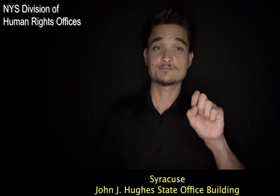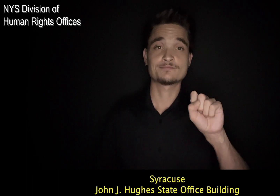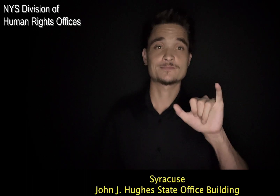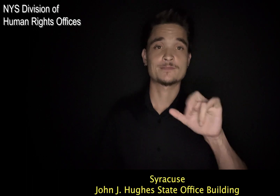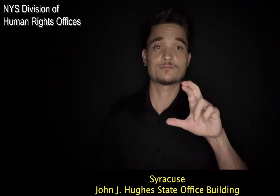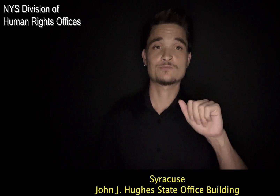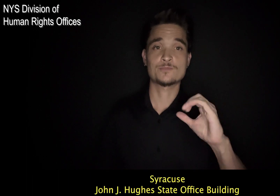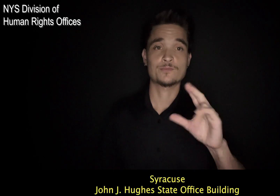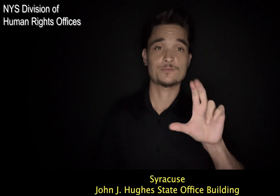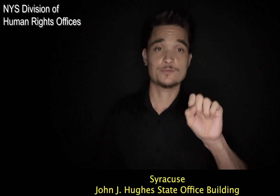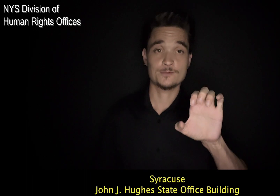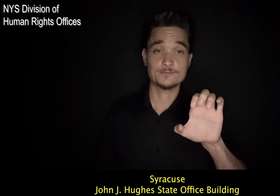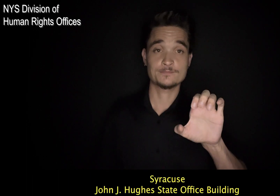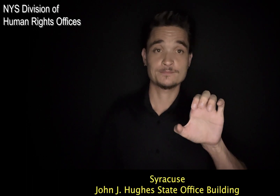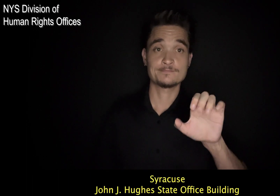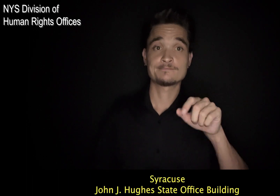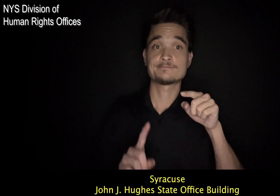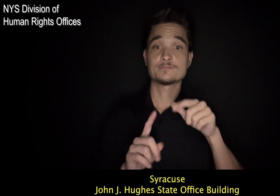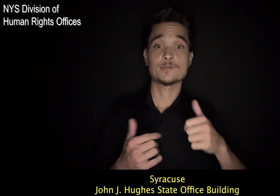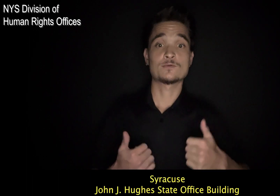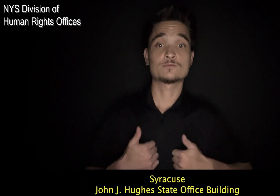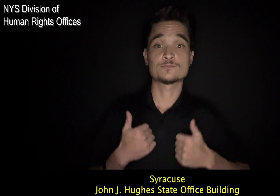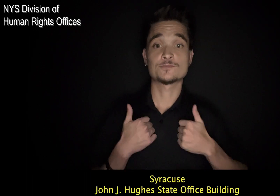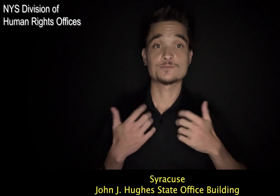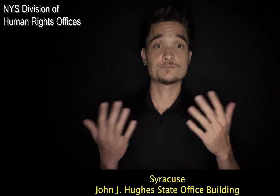Syracuse John J. Hughes State Office Building